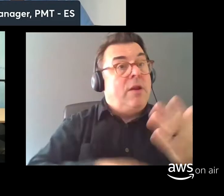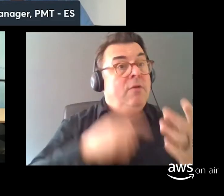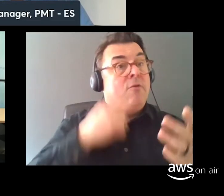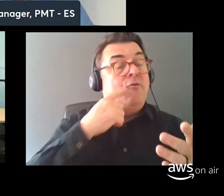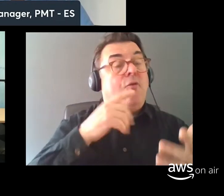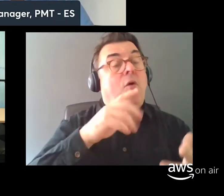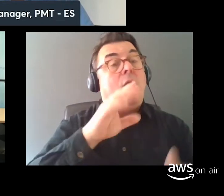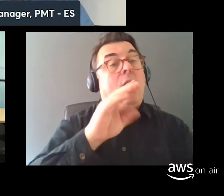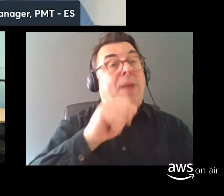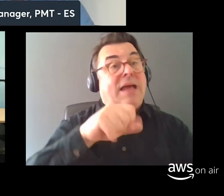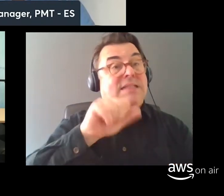and they will work on Aurora.